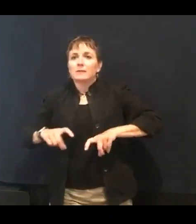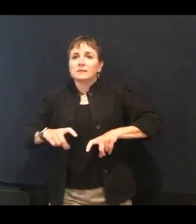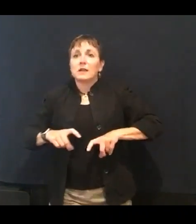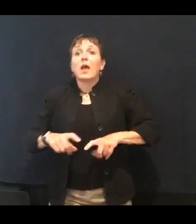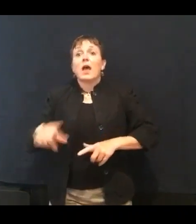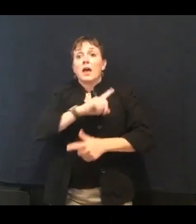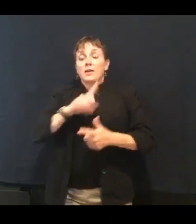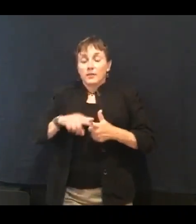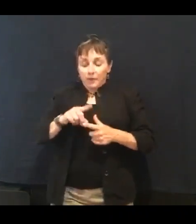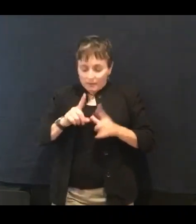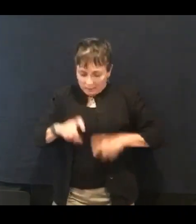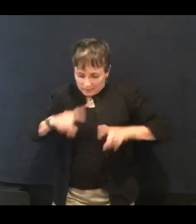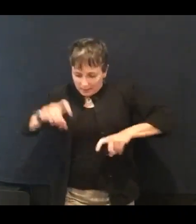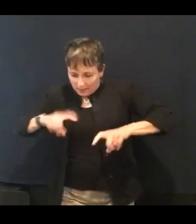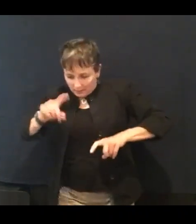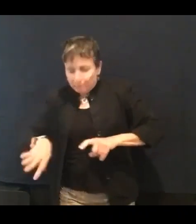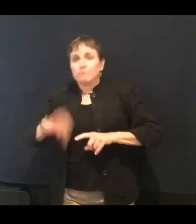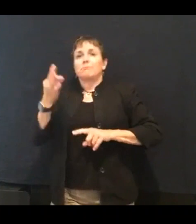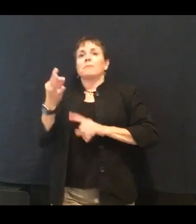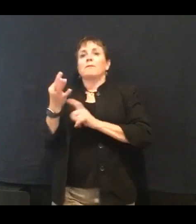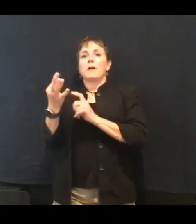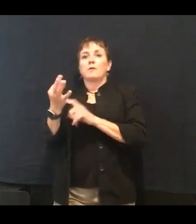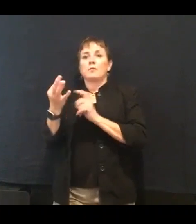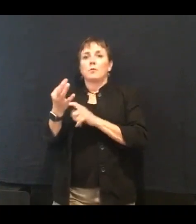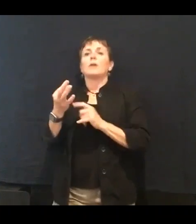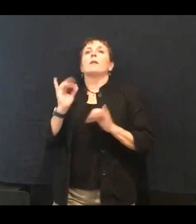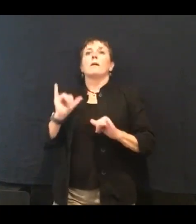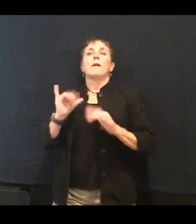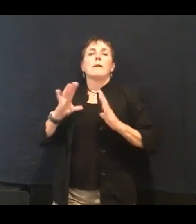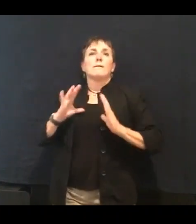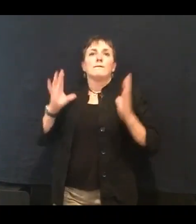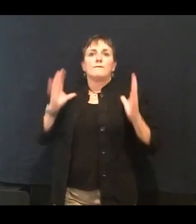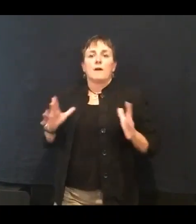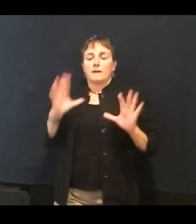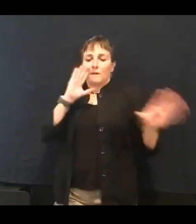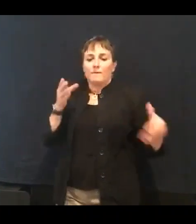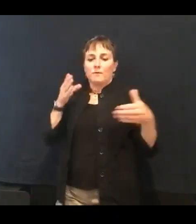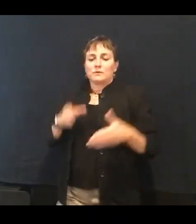this led to a single hit that the Initiative then optimized, BioFocus 844, or